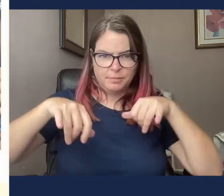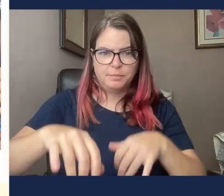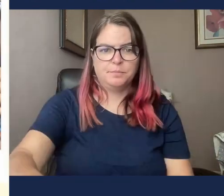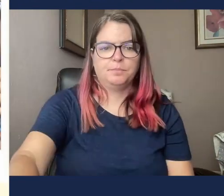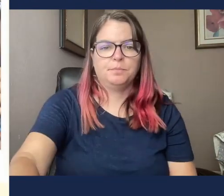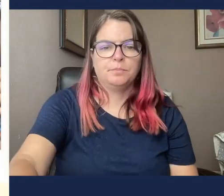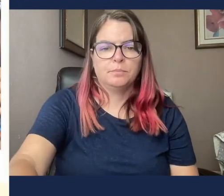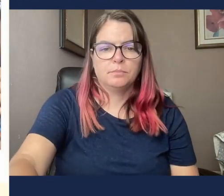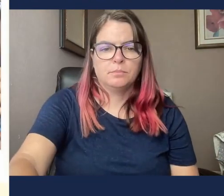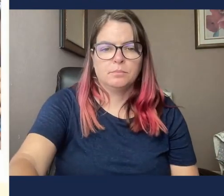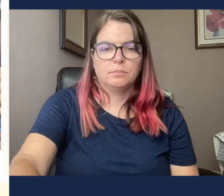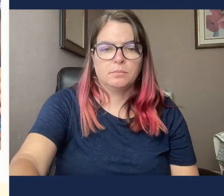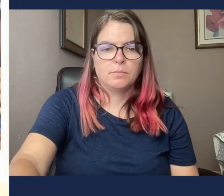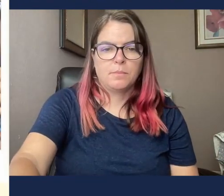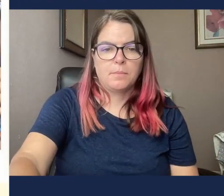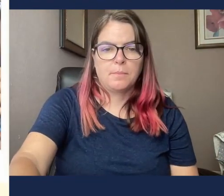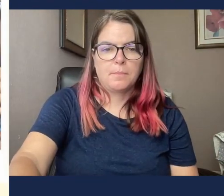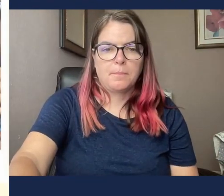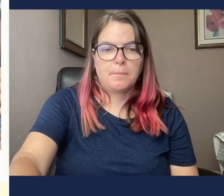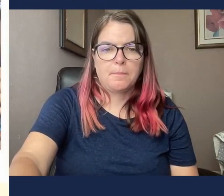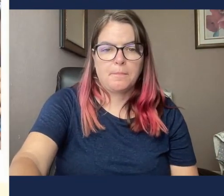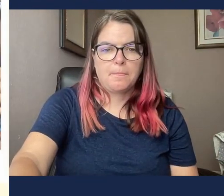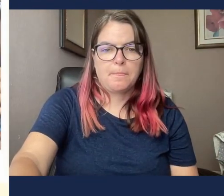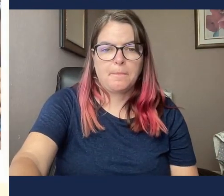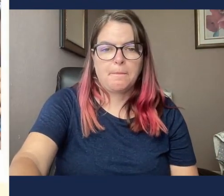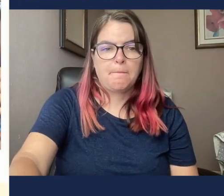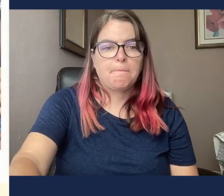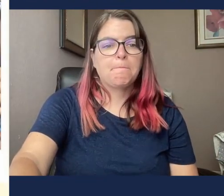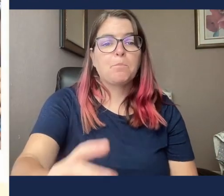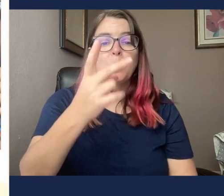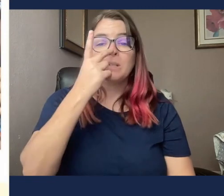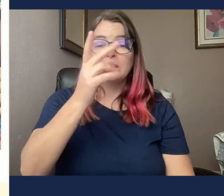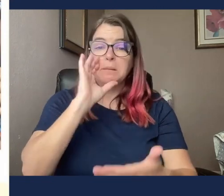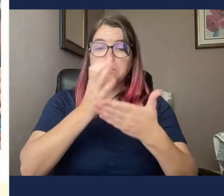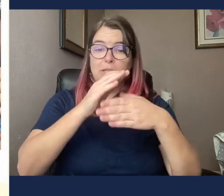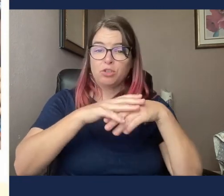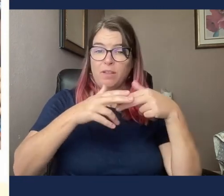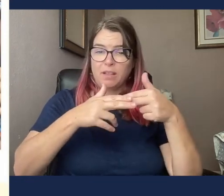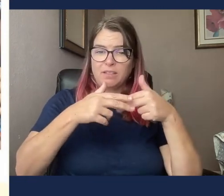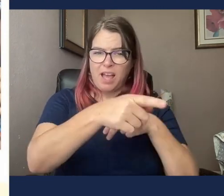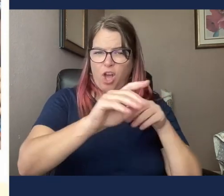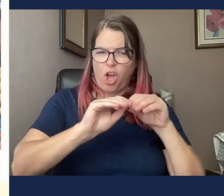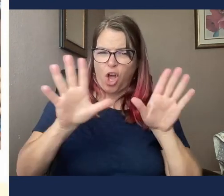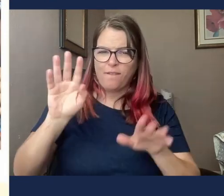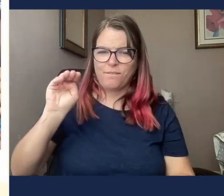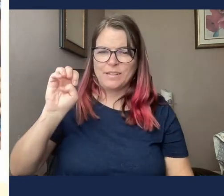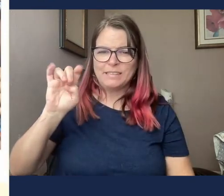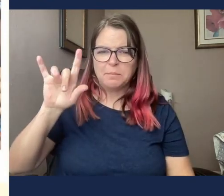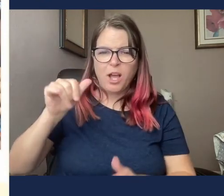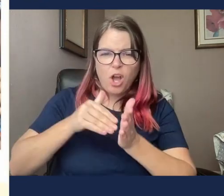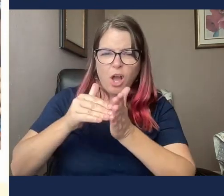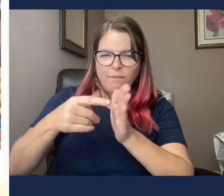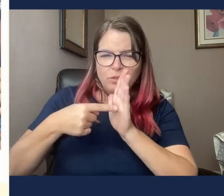Muslim but we also have sizeable Christian minorities. I grew up in Egypt, and 15% to 20% of